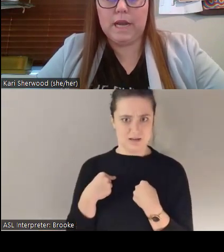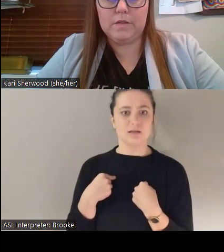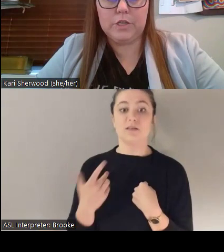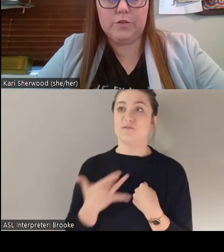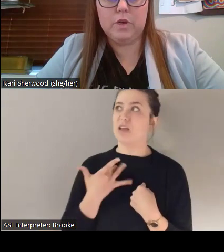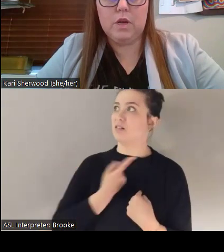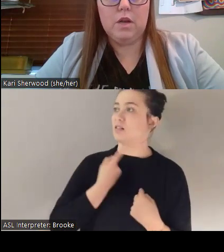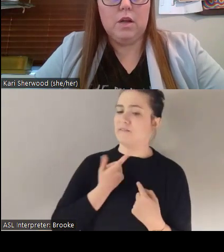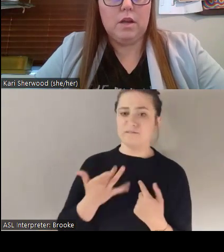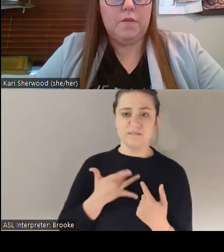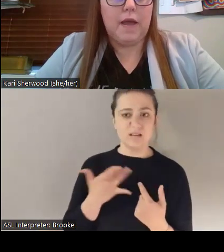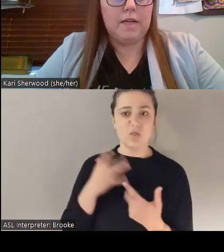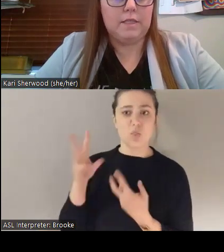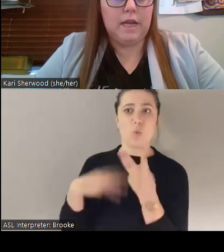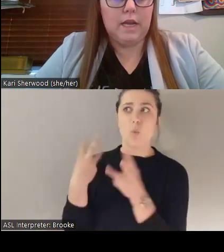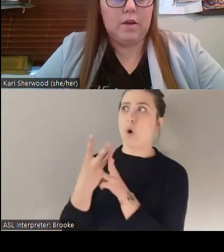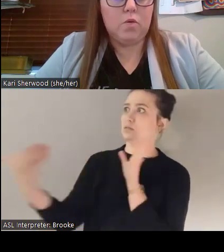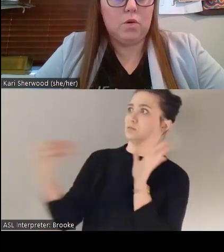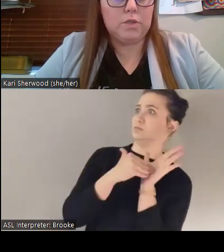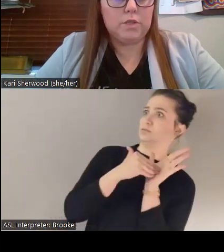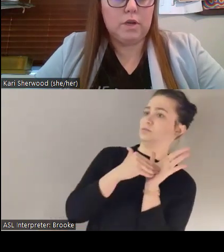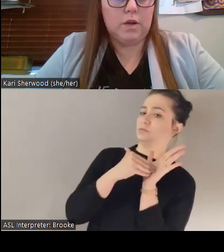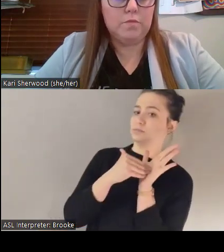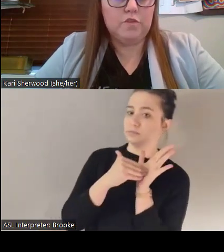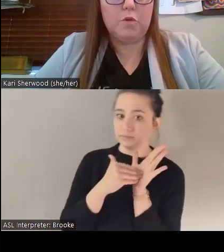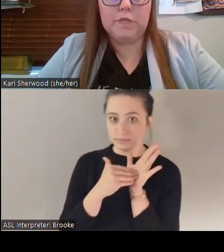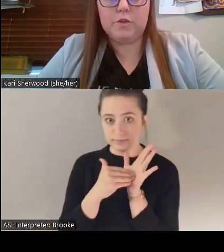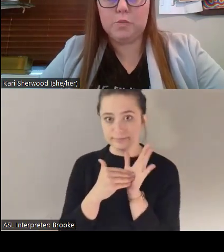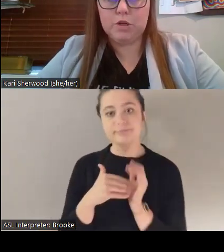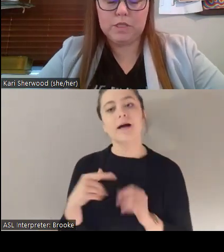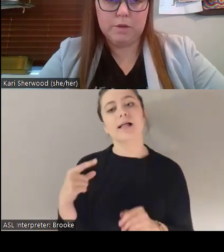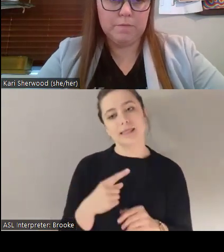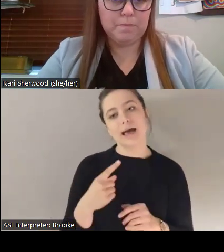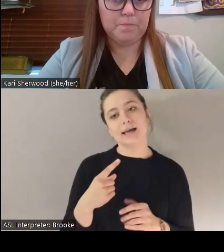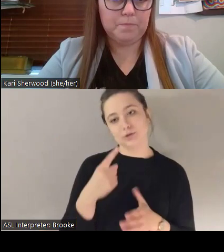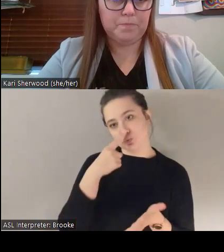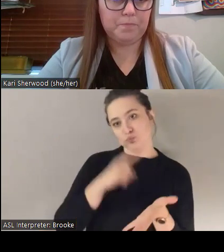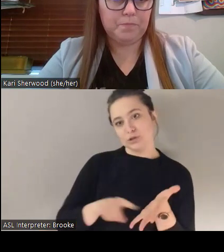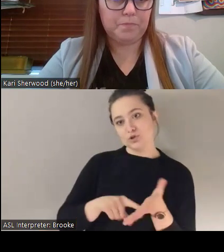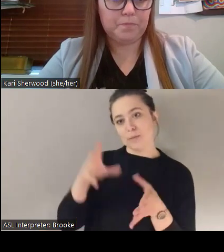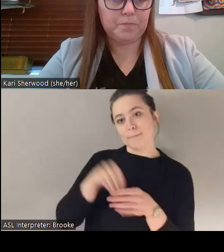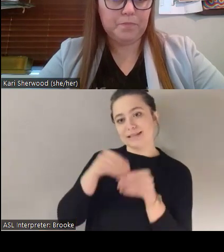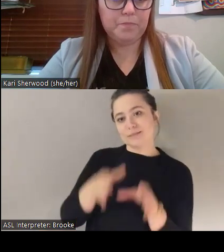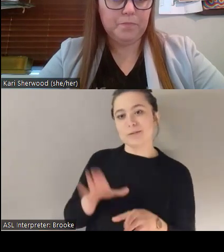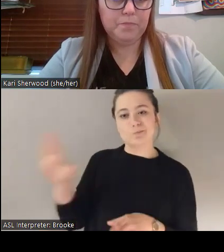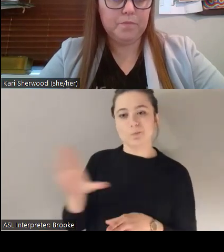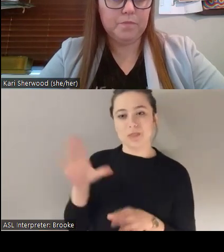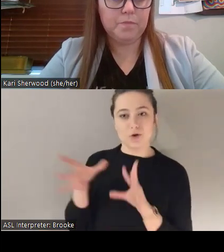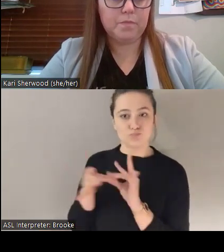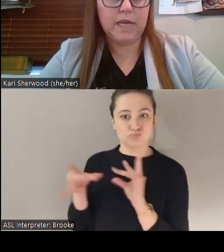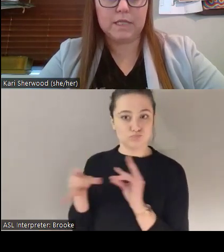against you. That is a quote from a research participant.